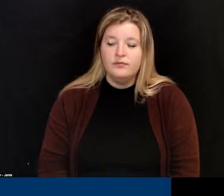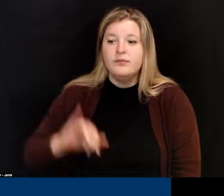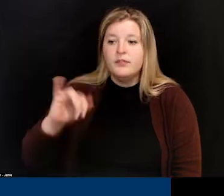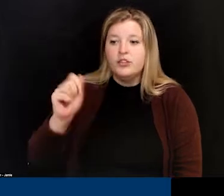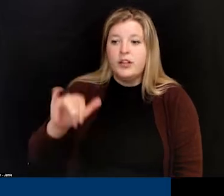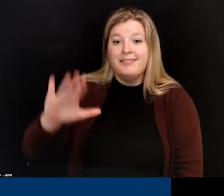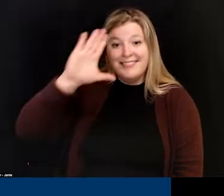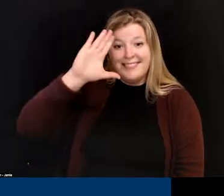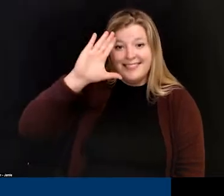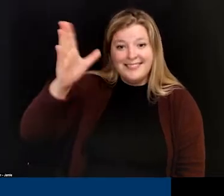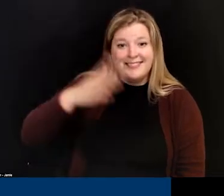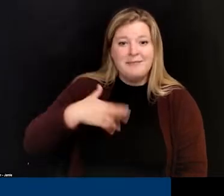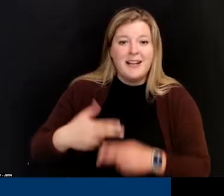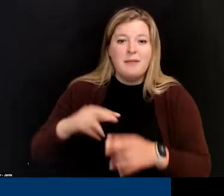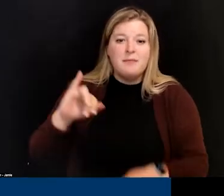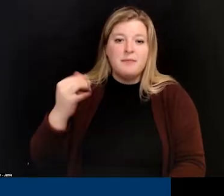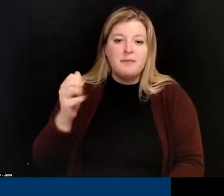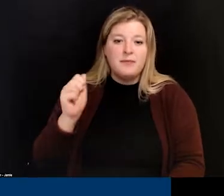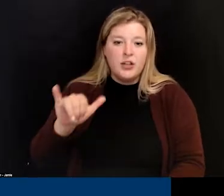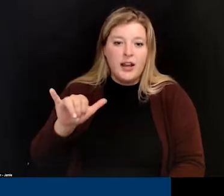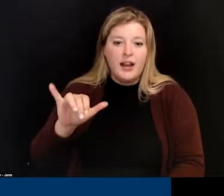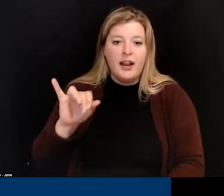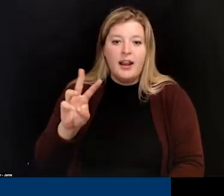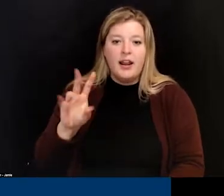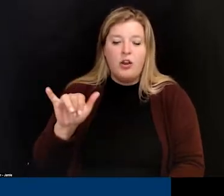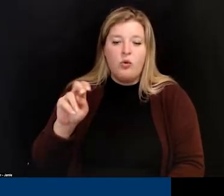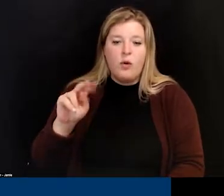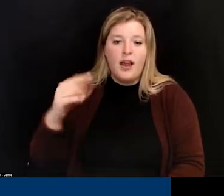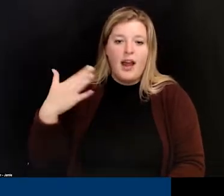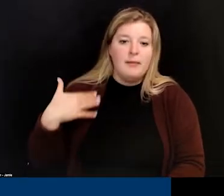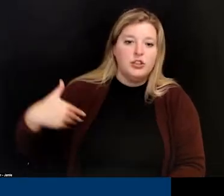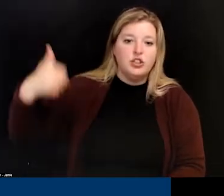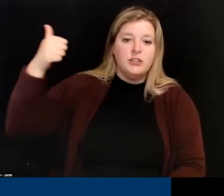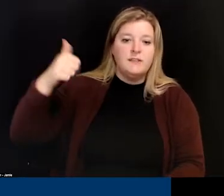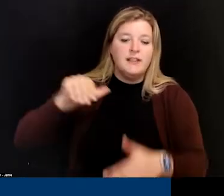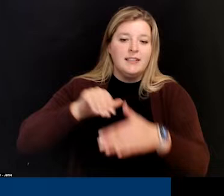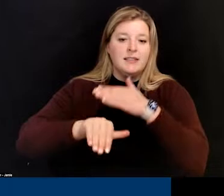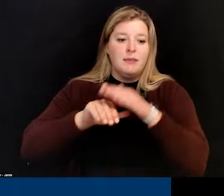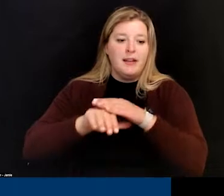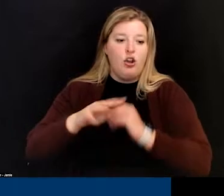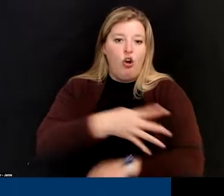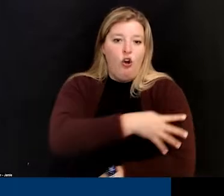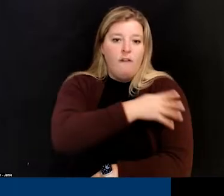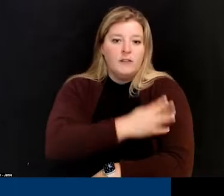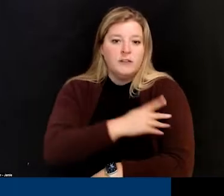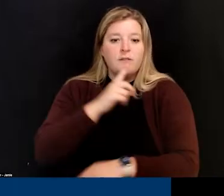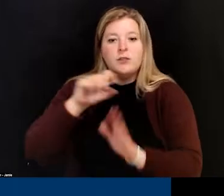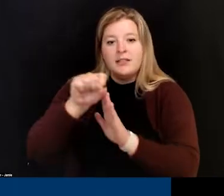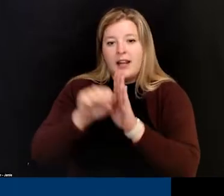[Jay] Hello. My name is Jay Wyant. I am the Chief Information Accessibility Officer for the state of Minnesota.